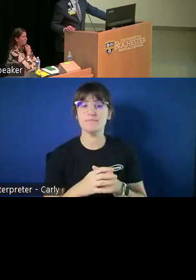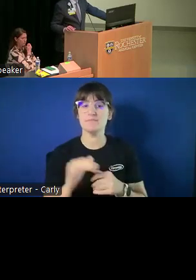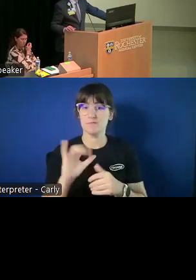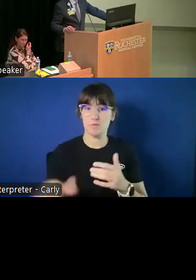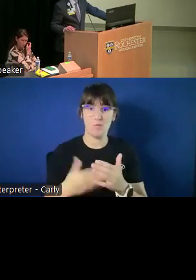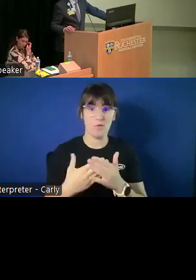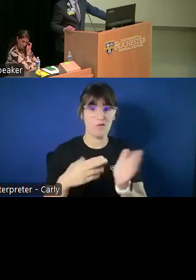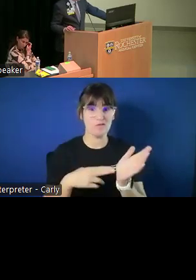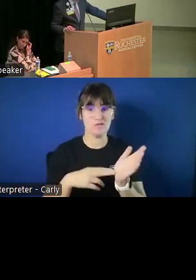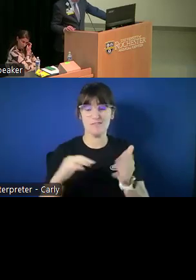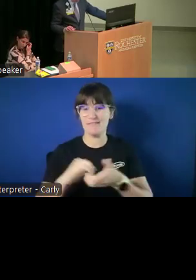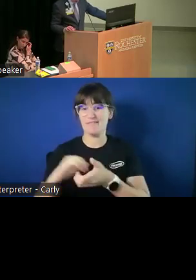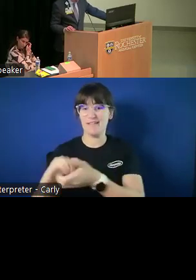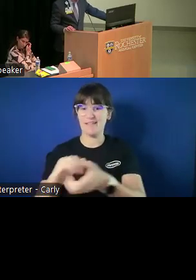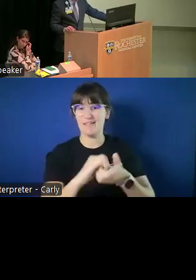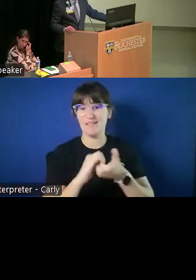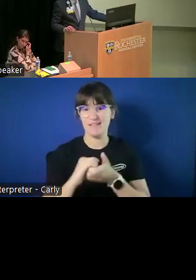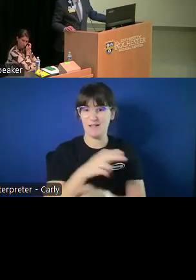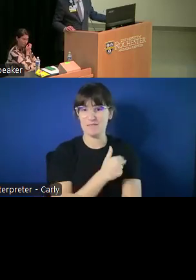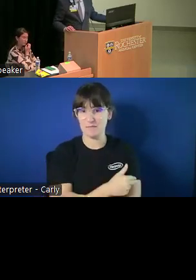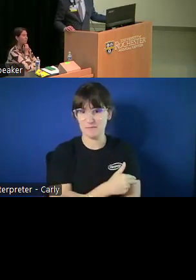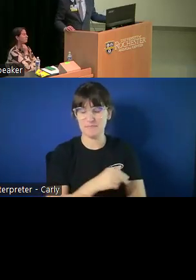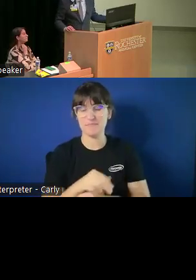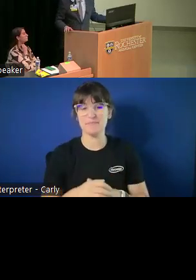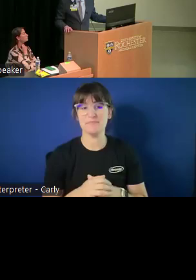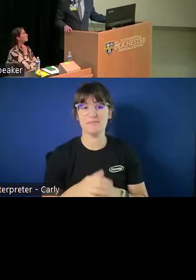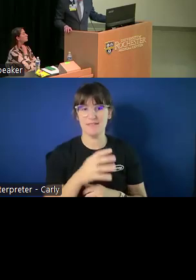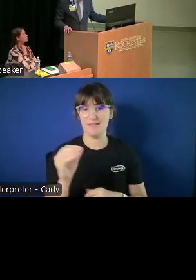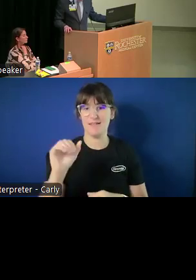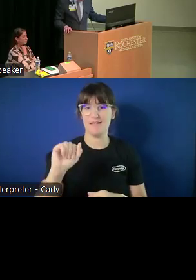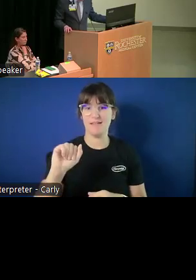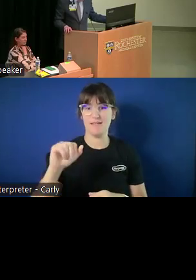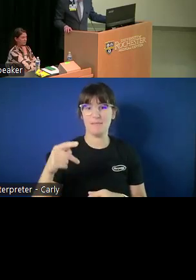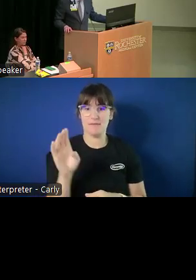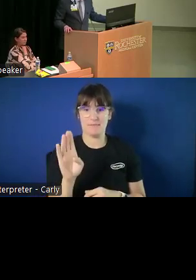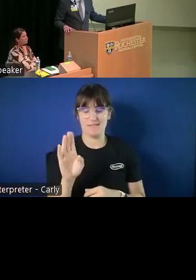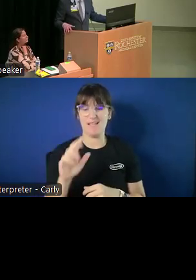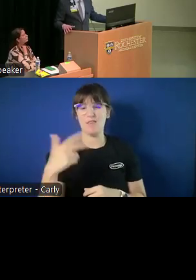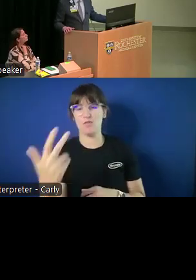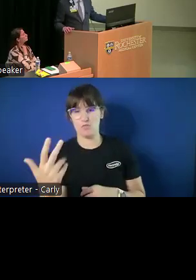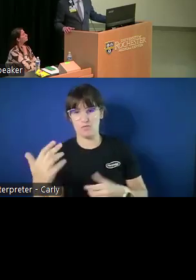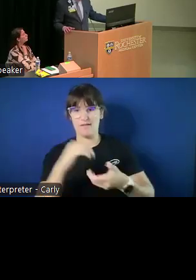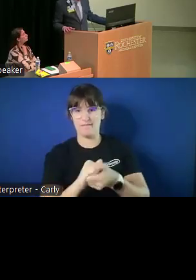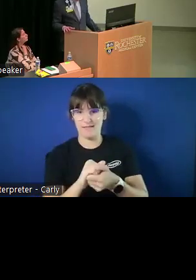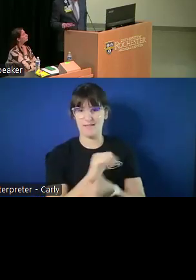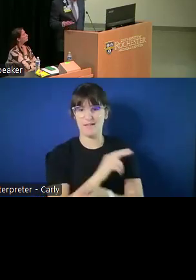hospitals for the first time and to uh a three affiliate hospitals and compared to our fiveyear